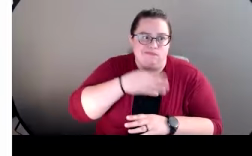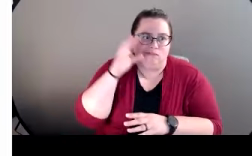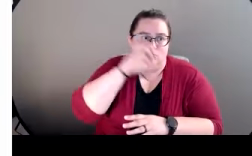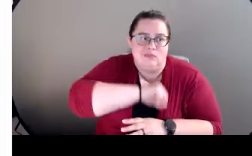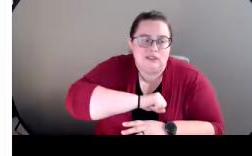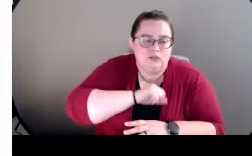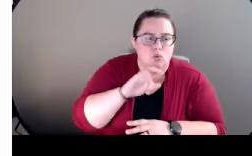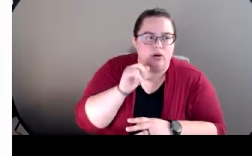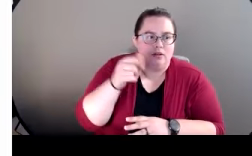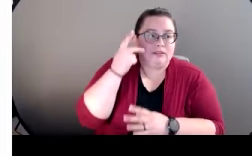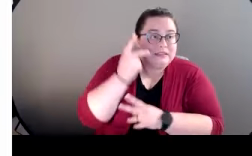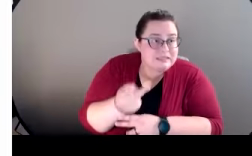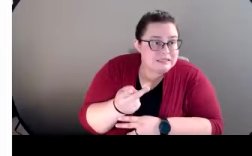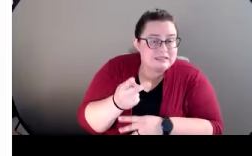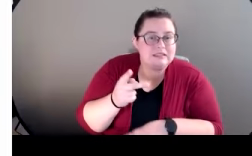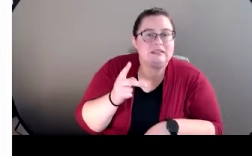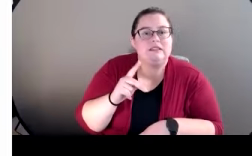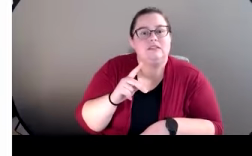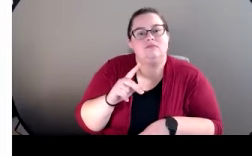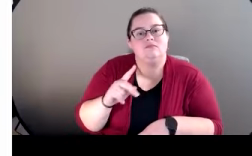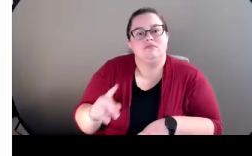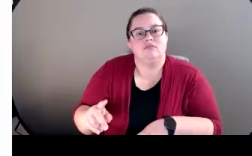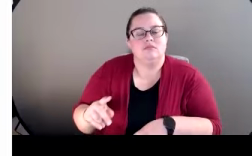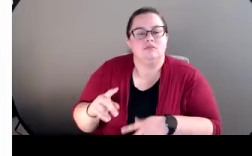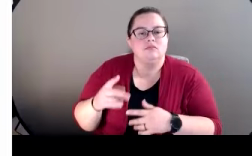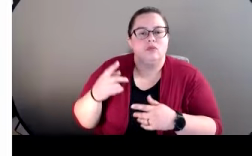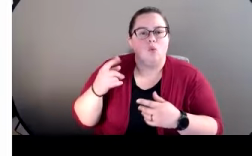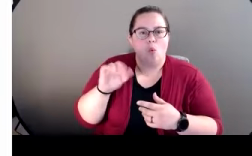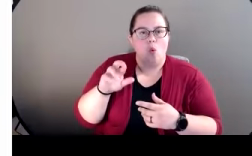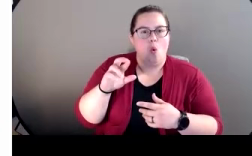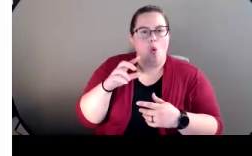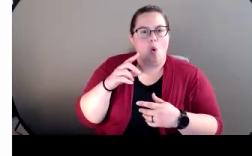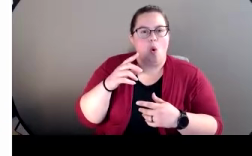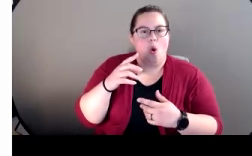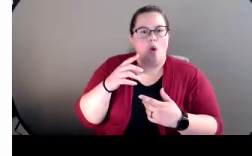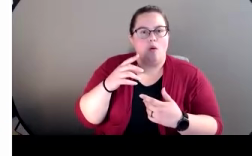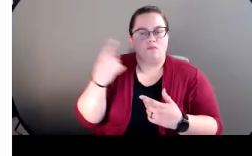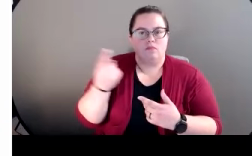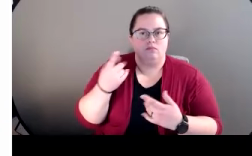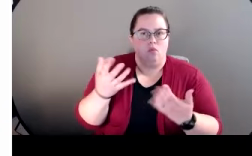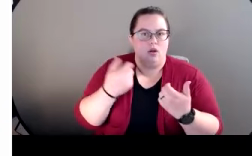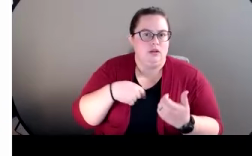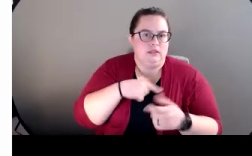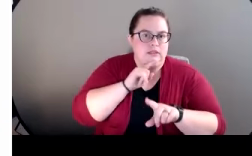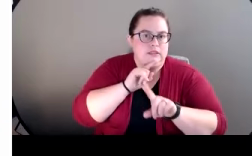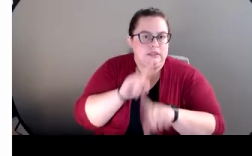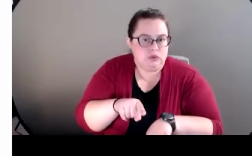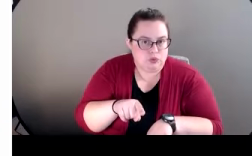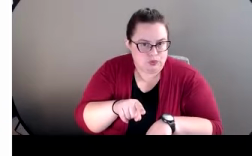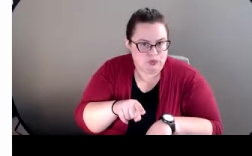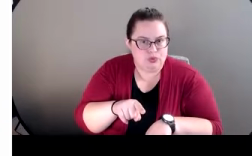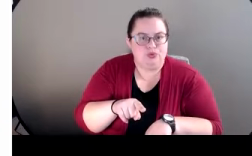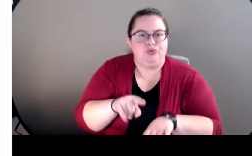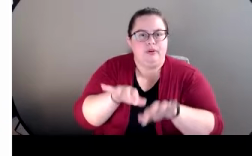didn't see it or just something that you really want us to, answer, type it in the Q&A.